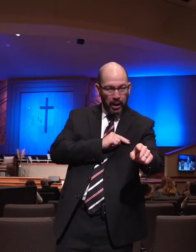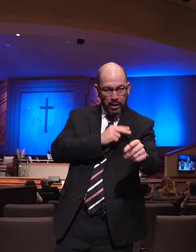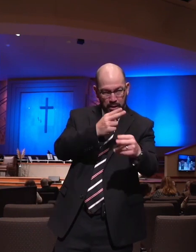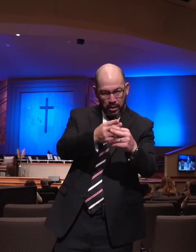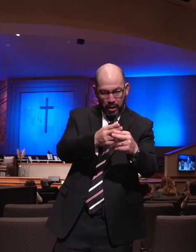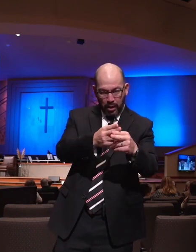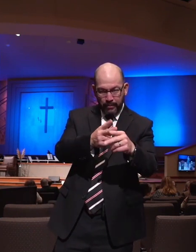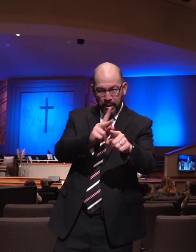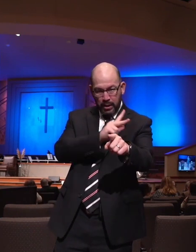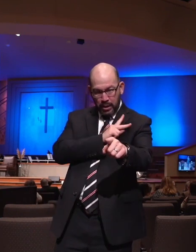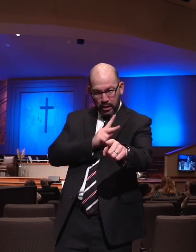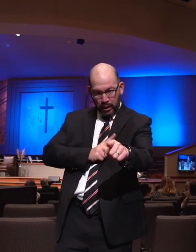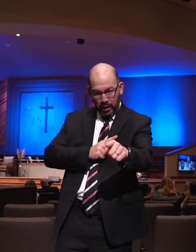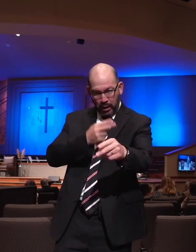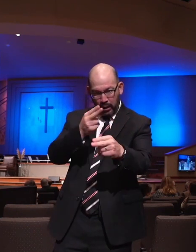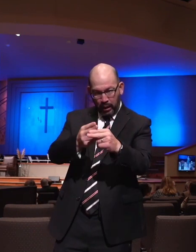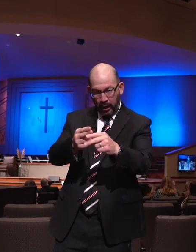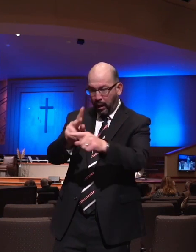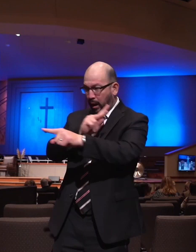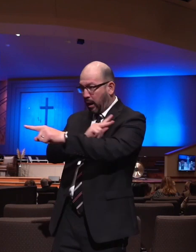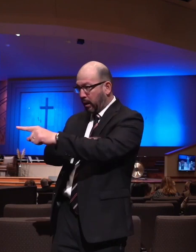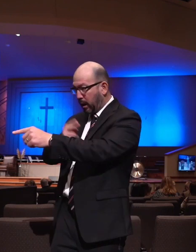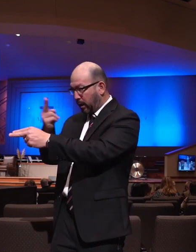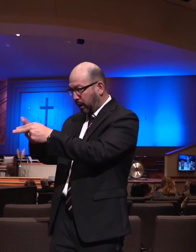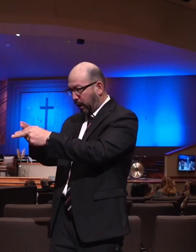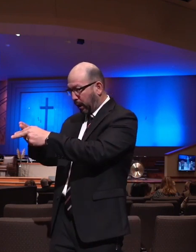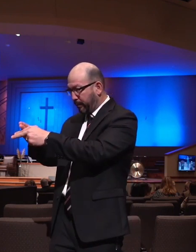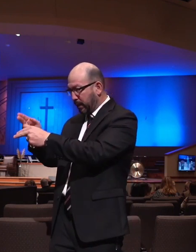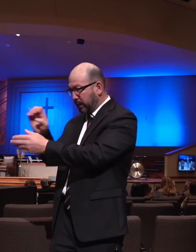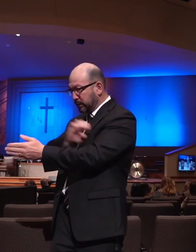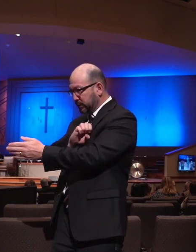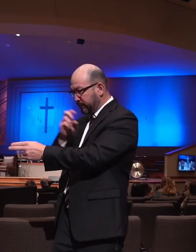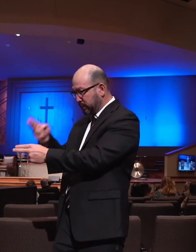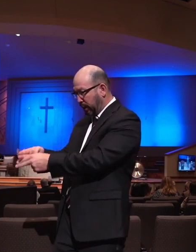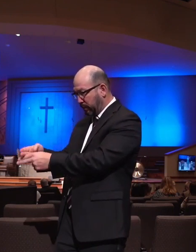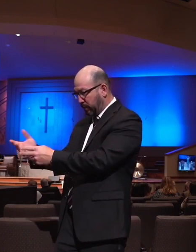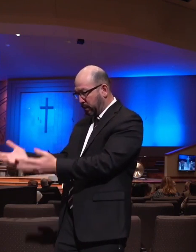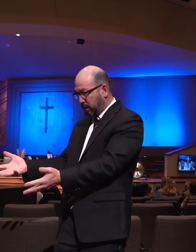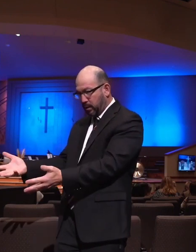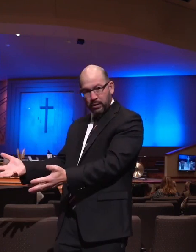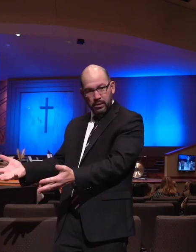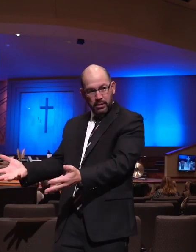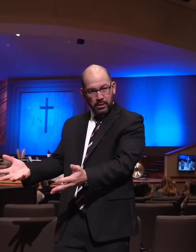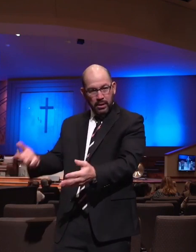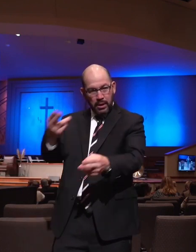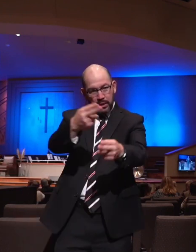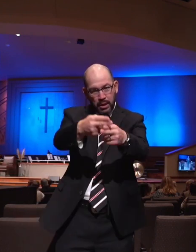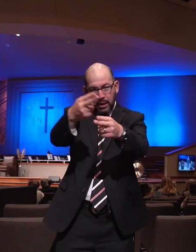are named you got Naaman you got Naaman’s servant Gehazi you got everyone named